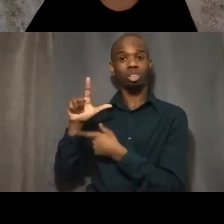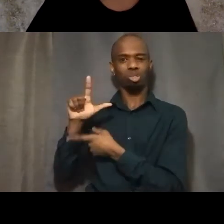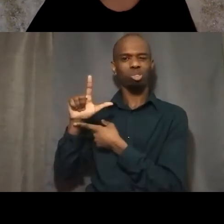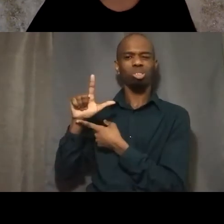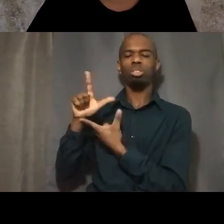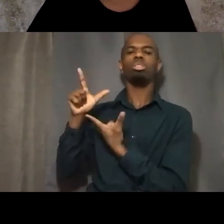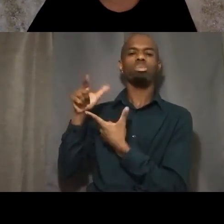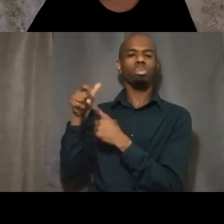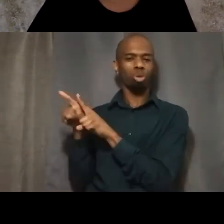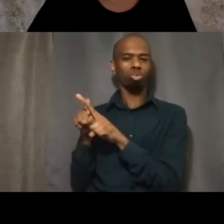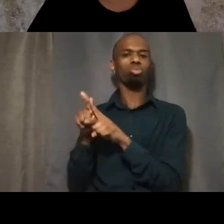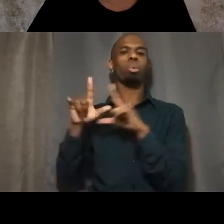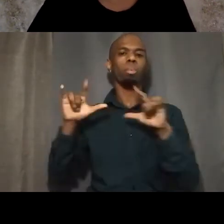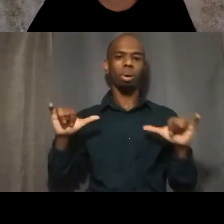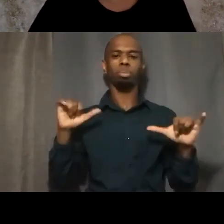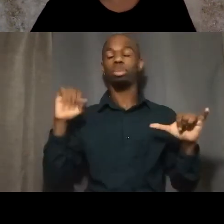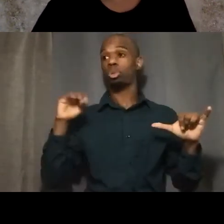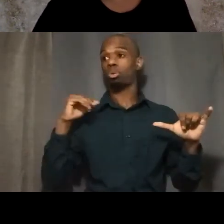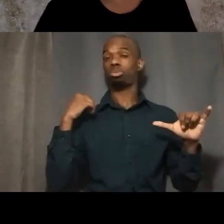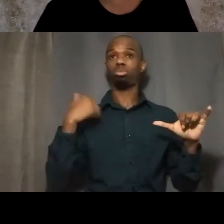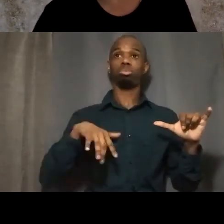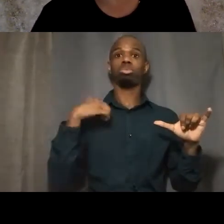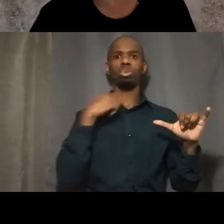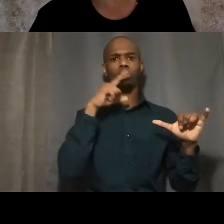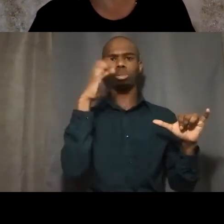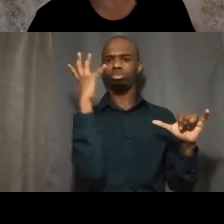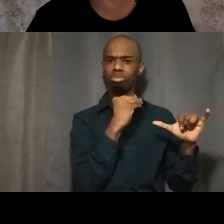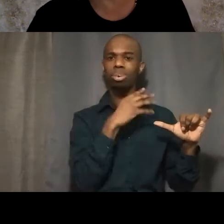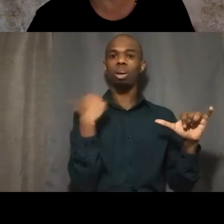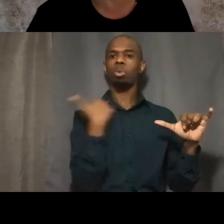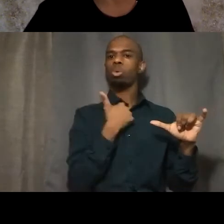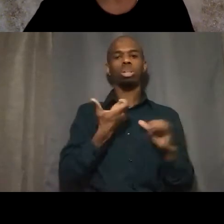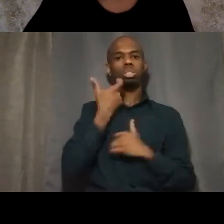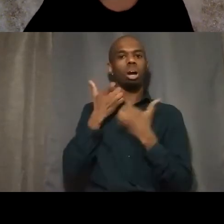We released the People's Budget, which you can view at peoplesbudgetla.com.